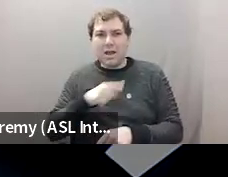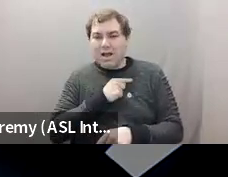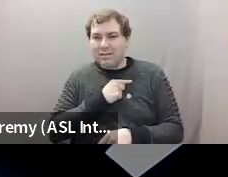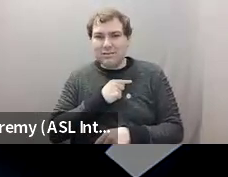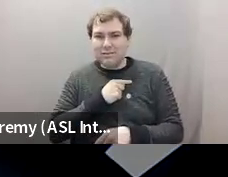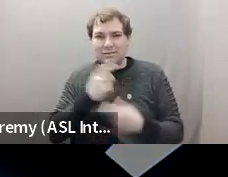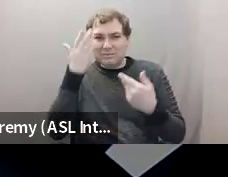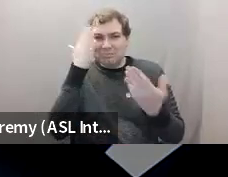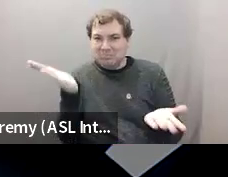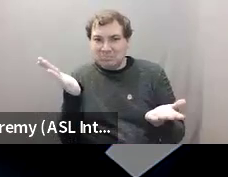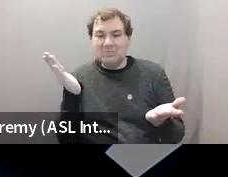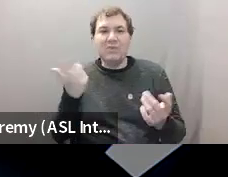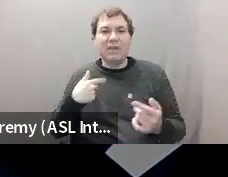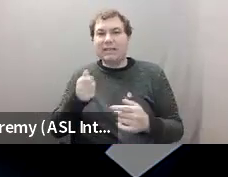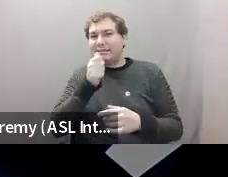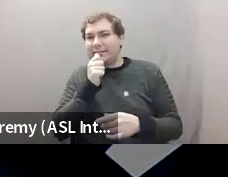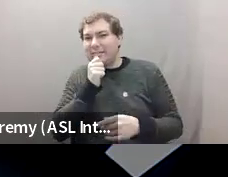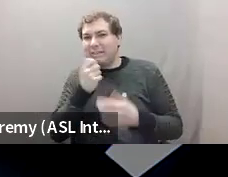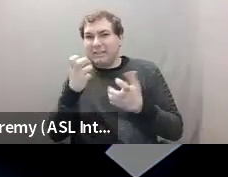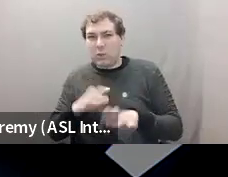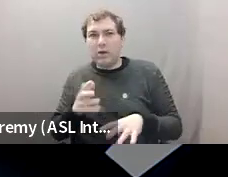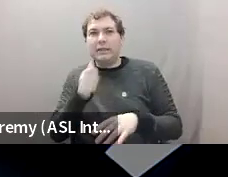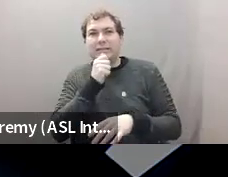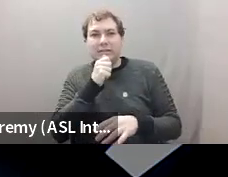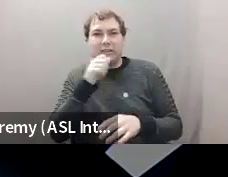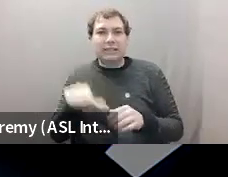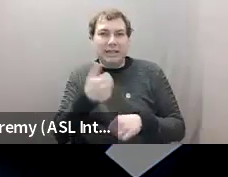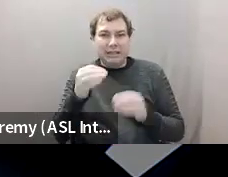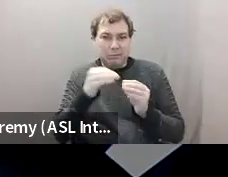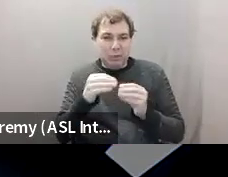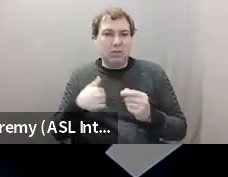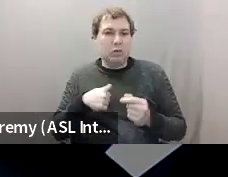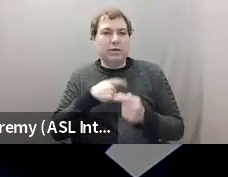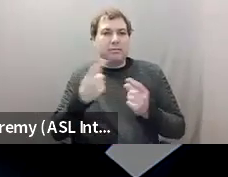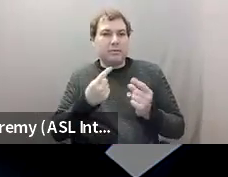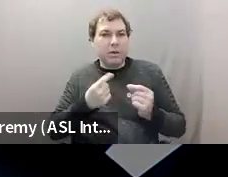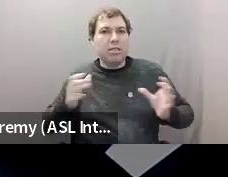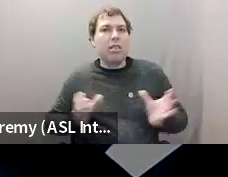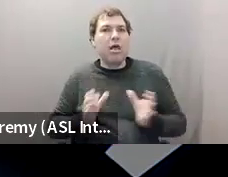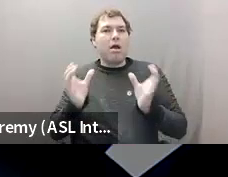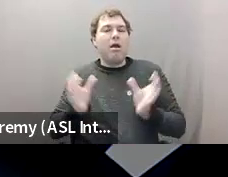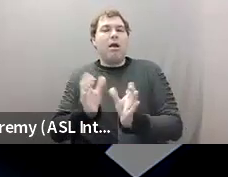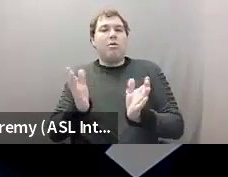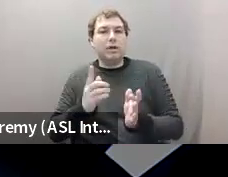Cassidy Thorne: We're we're a secret that doesn't want to be a secret anymore. So what we've been putting a lot of energy into is networking.